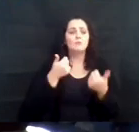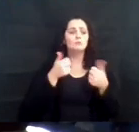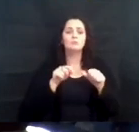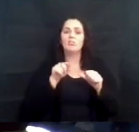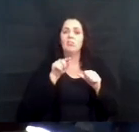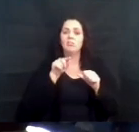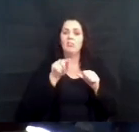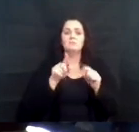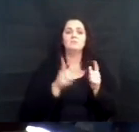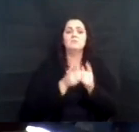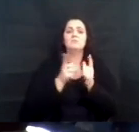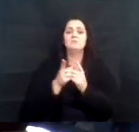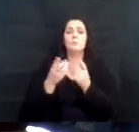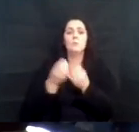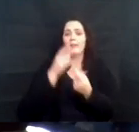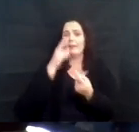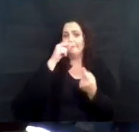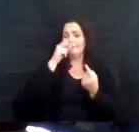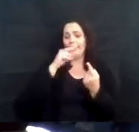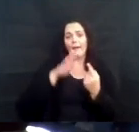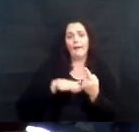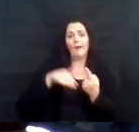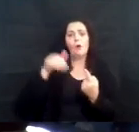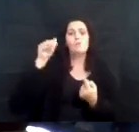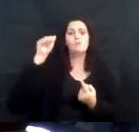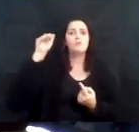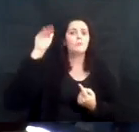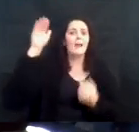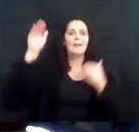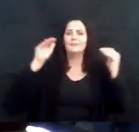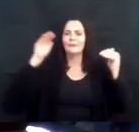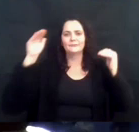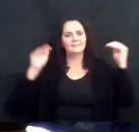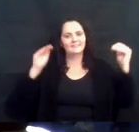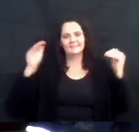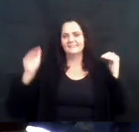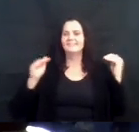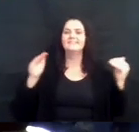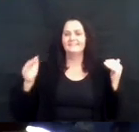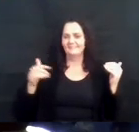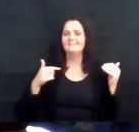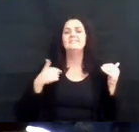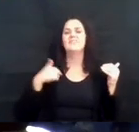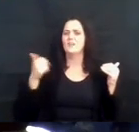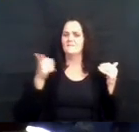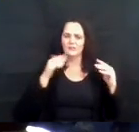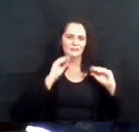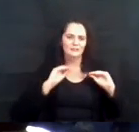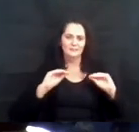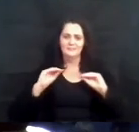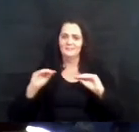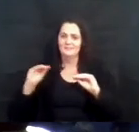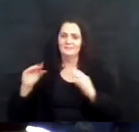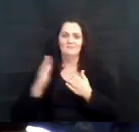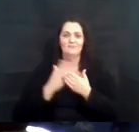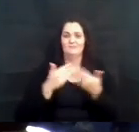small children, you know ages 6, 7, 8 and all the way up to adults and it works very very well.